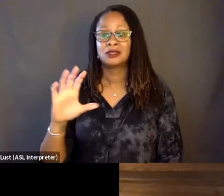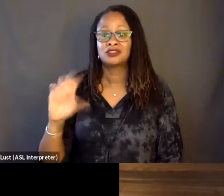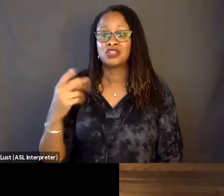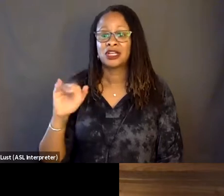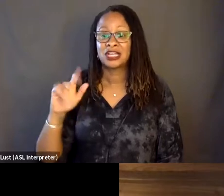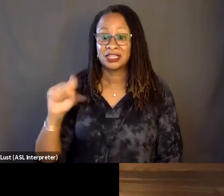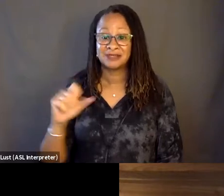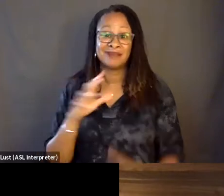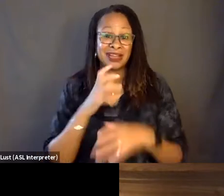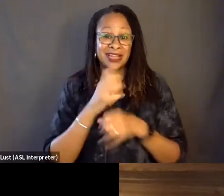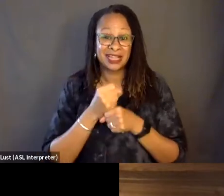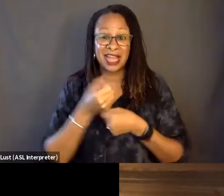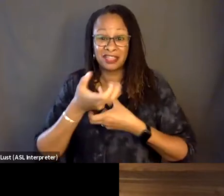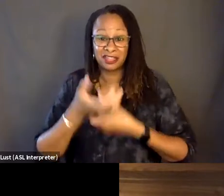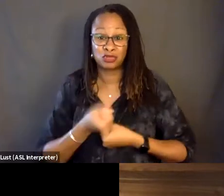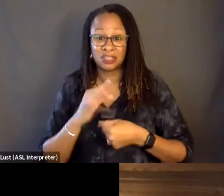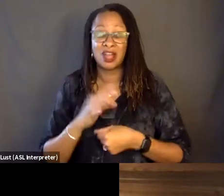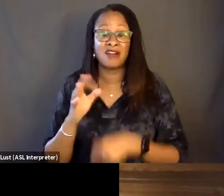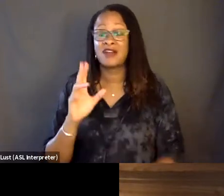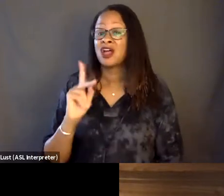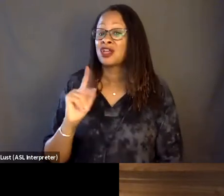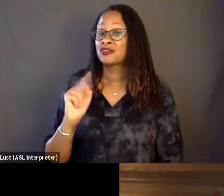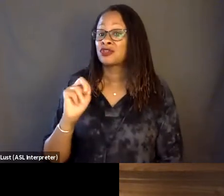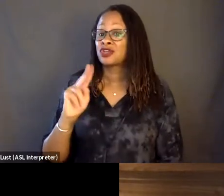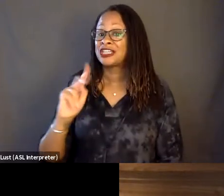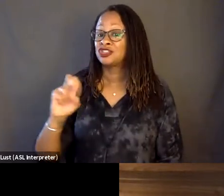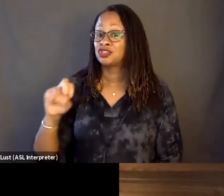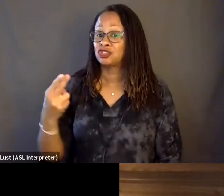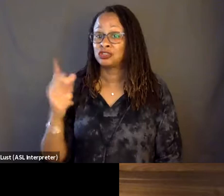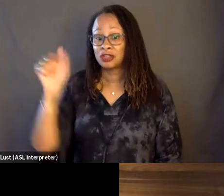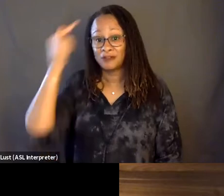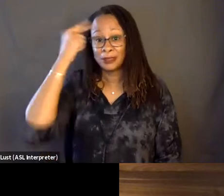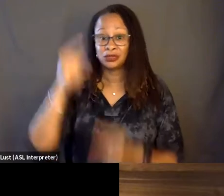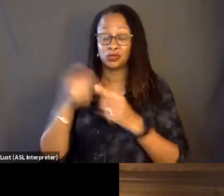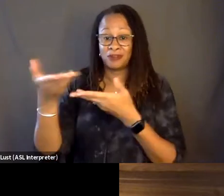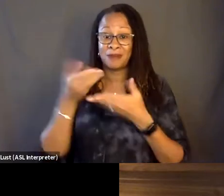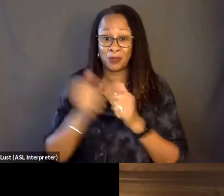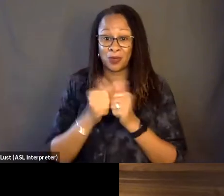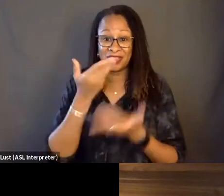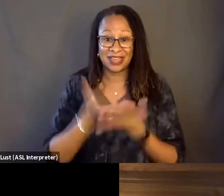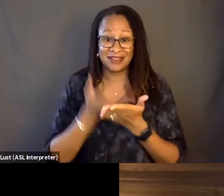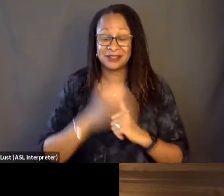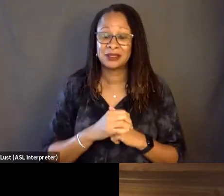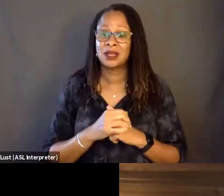to provide me with this evidence? How was I going to gain the trust of Omar Abdulazeez,